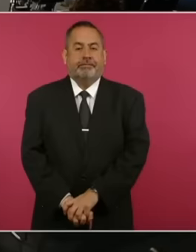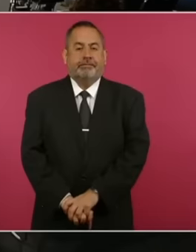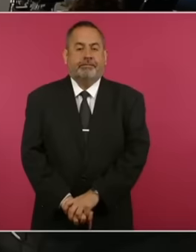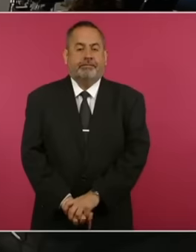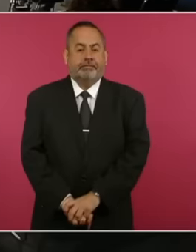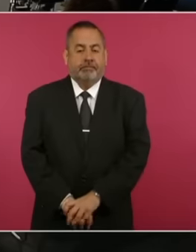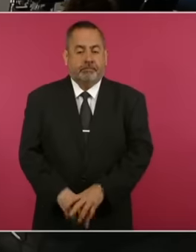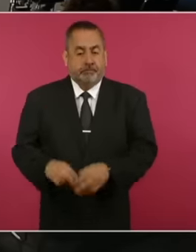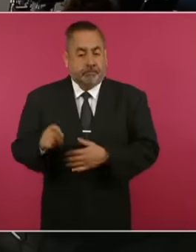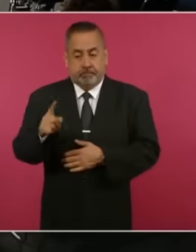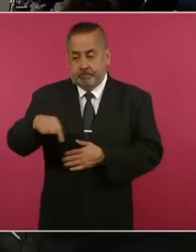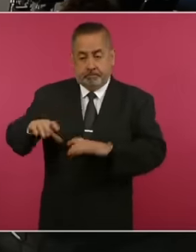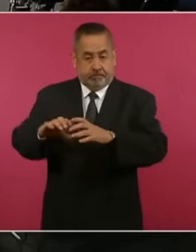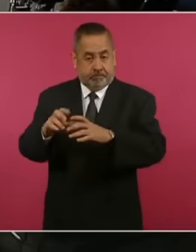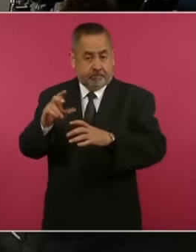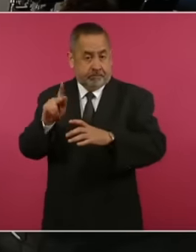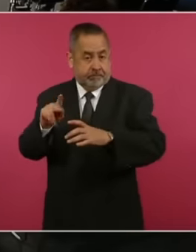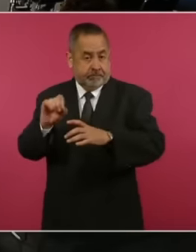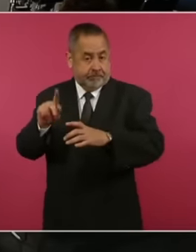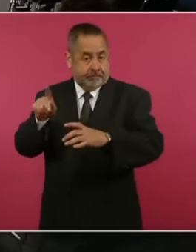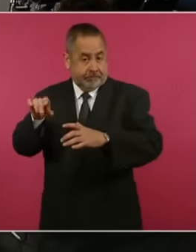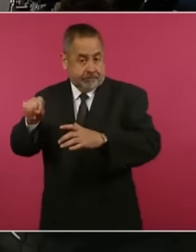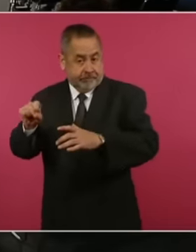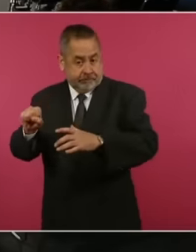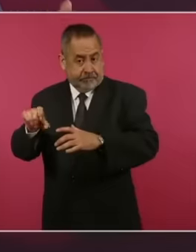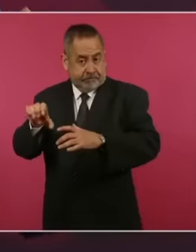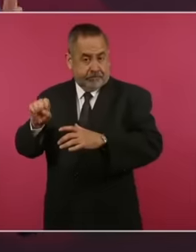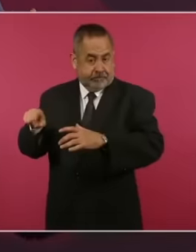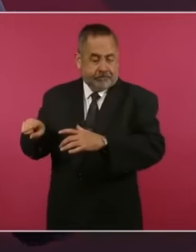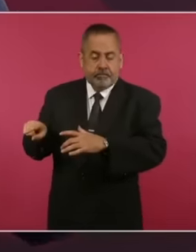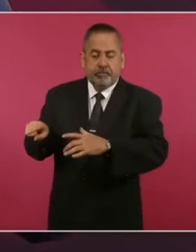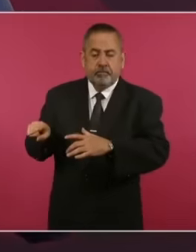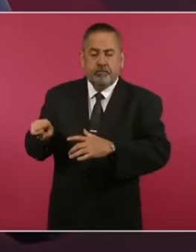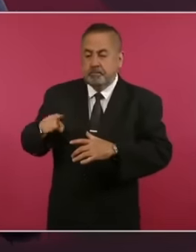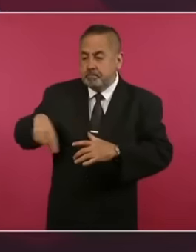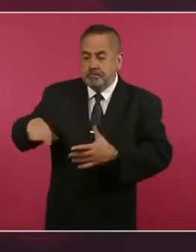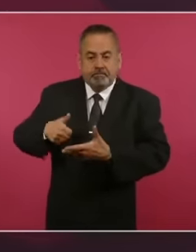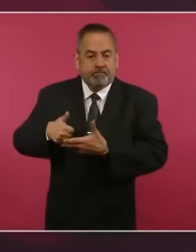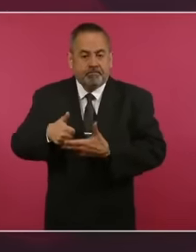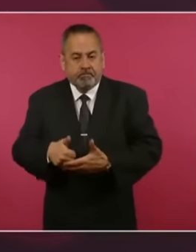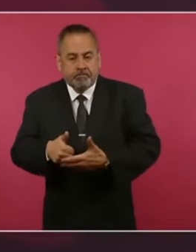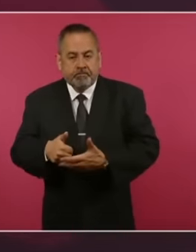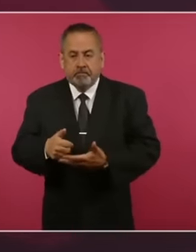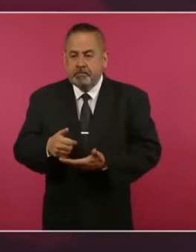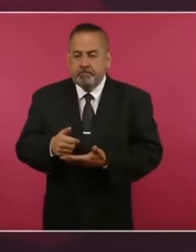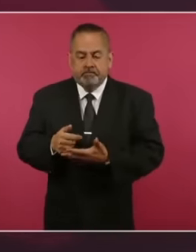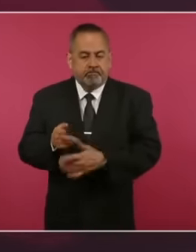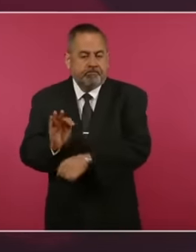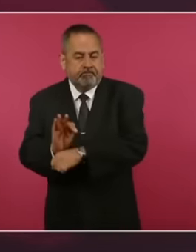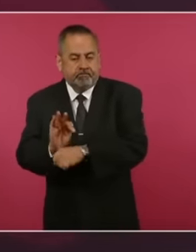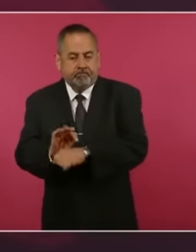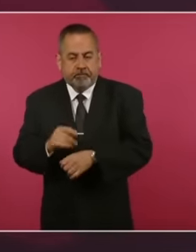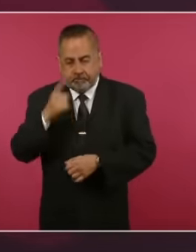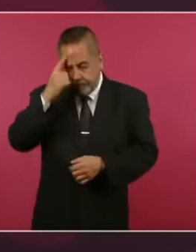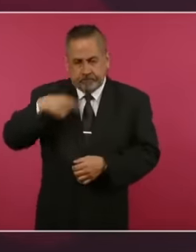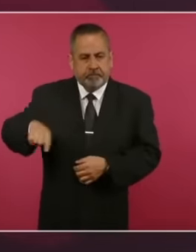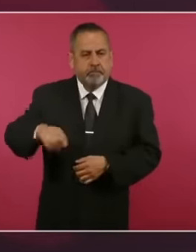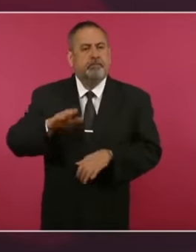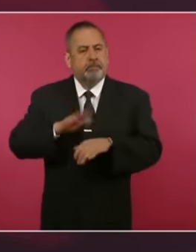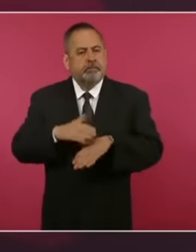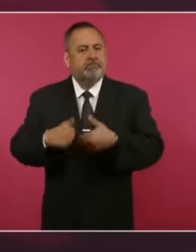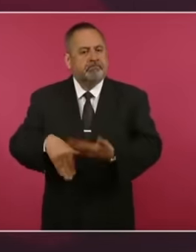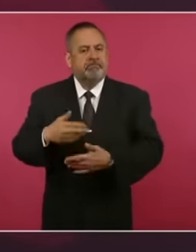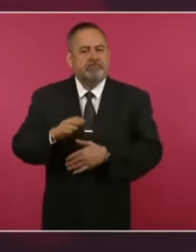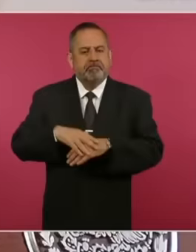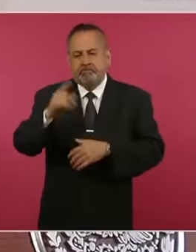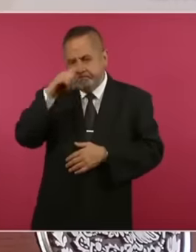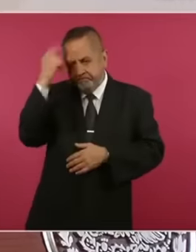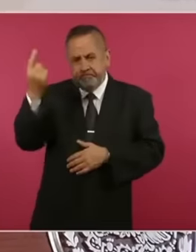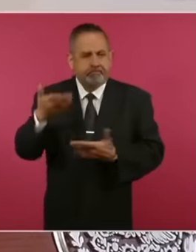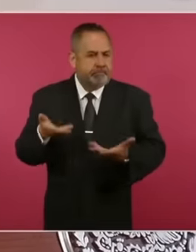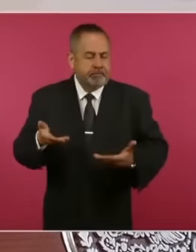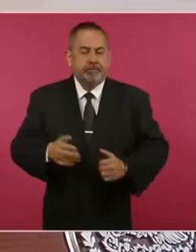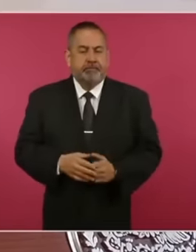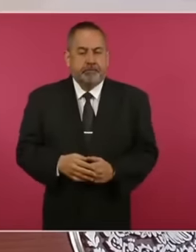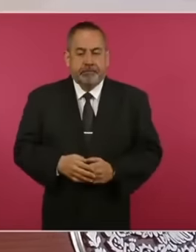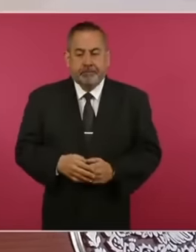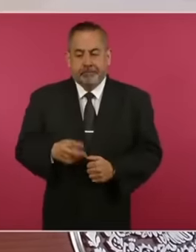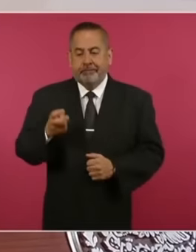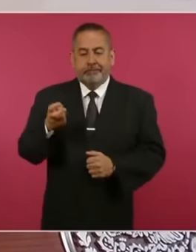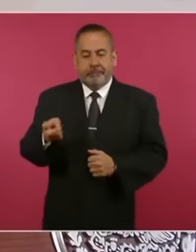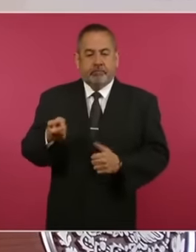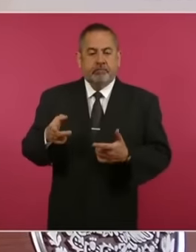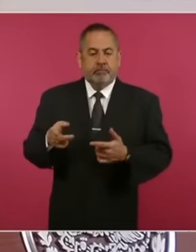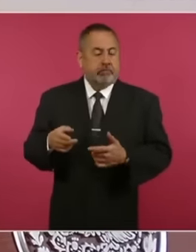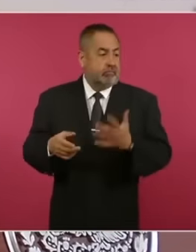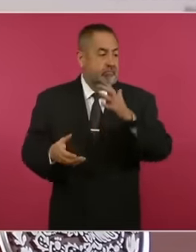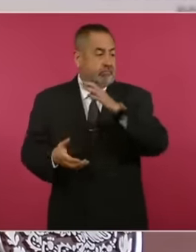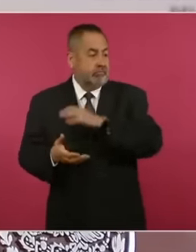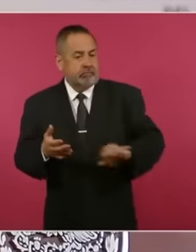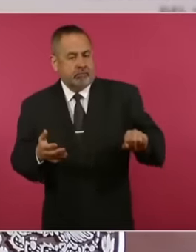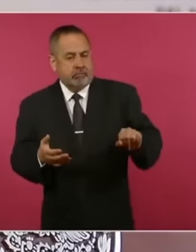those polcos helped They facilitated that big blow by which they took away